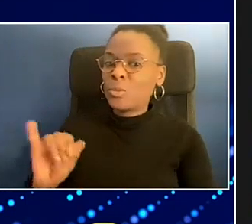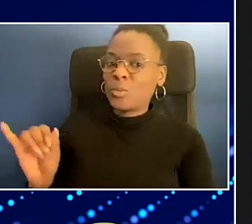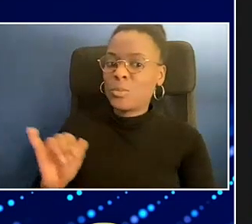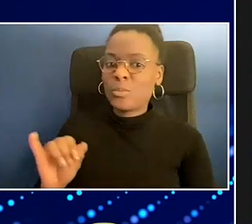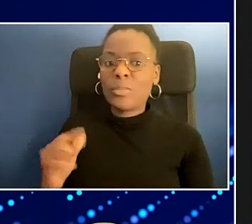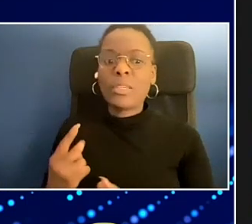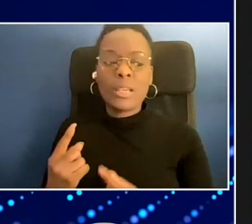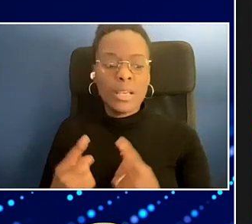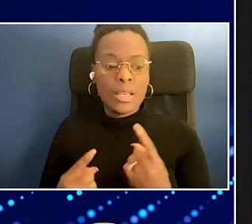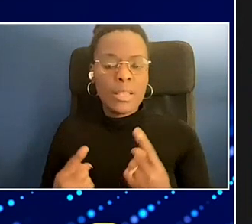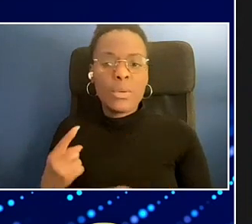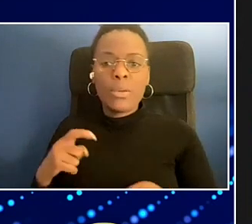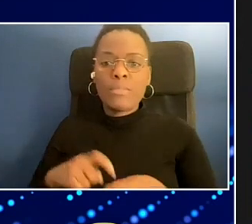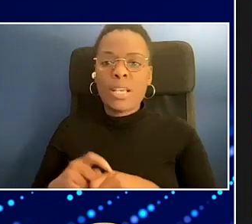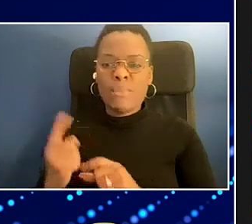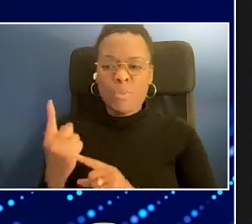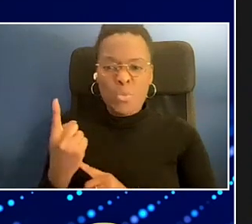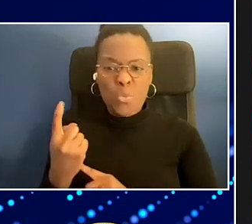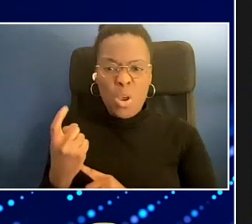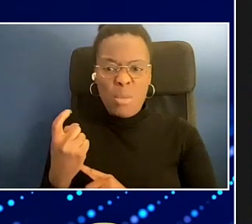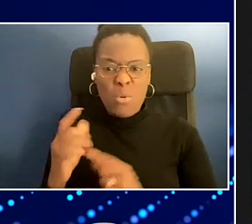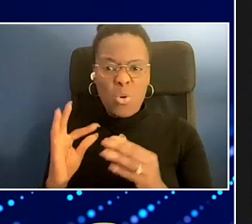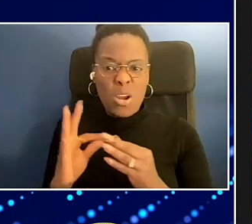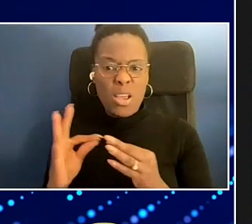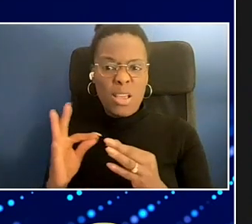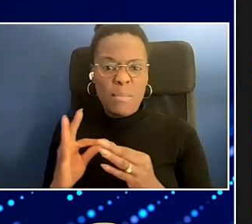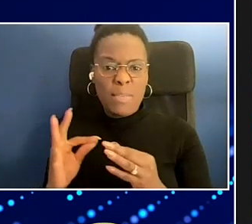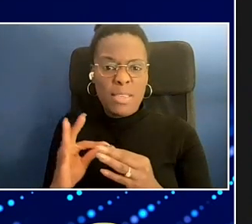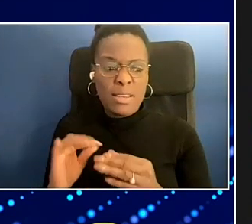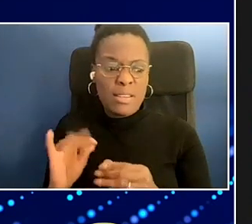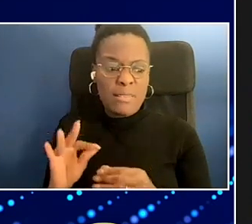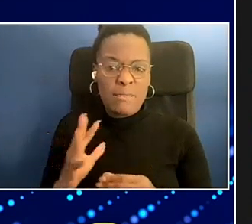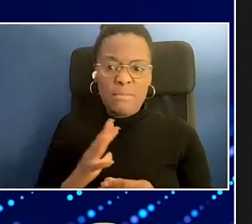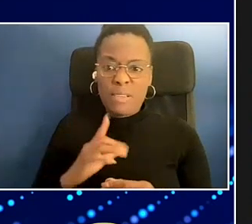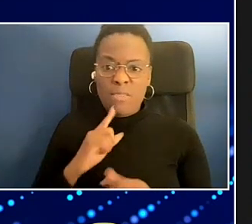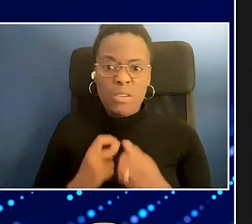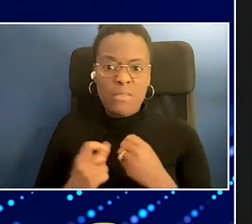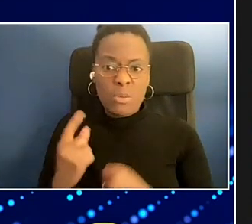time for one more comment, if that's alright with everyone. There's a few folks on the waiting list.